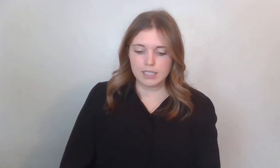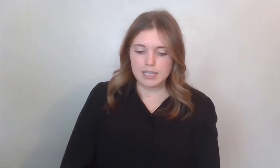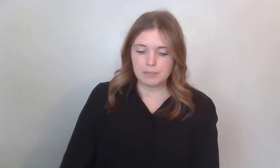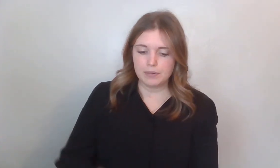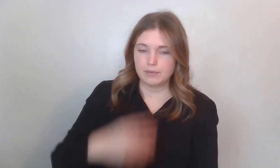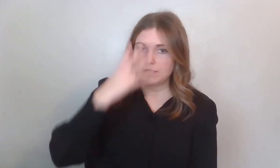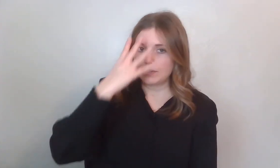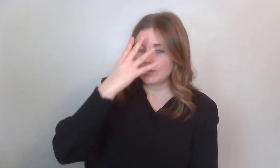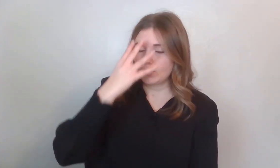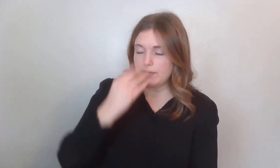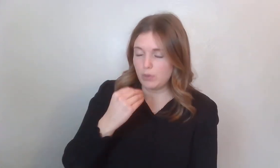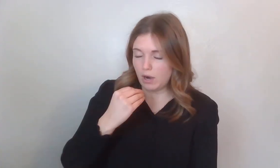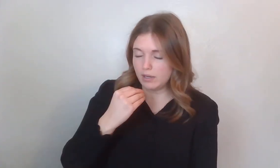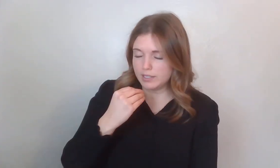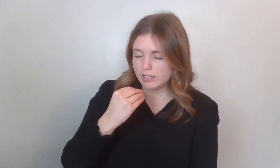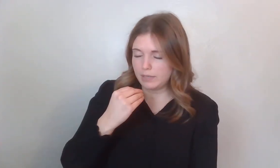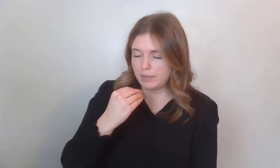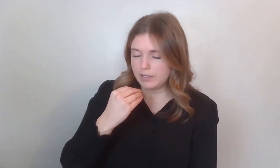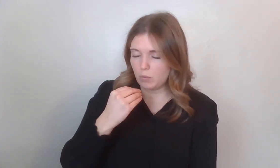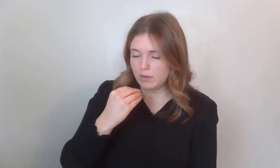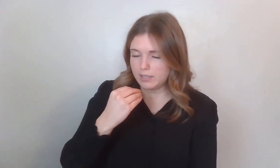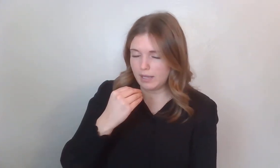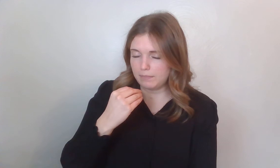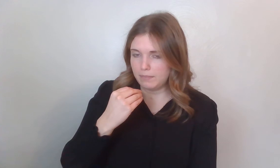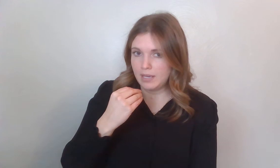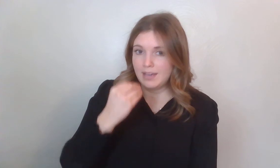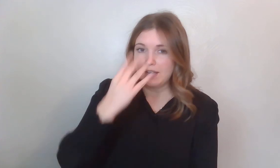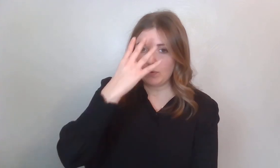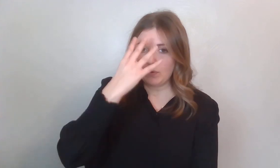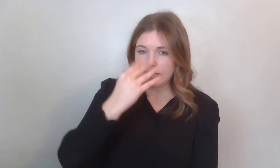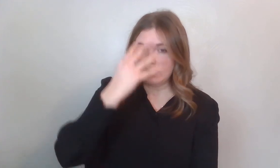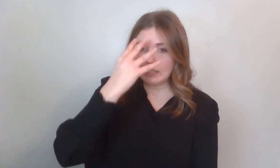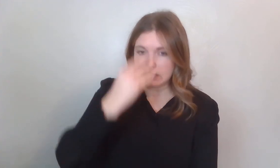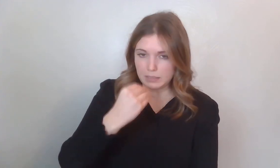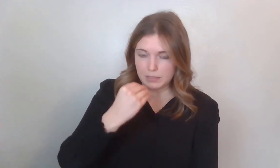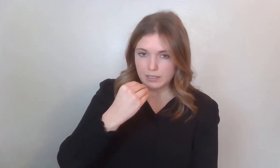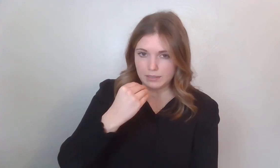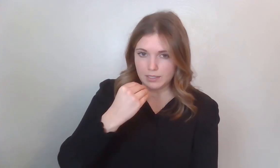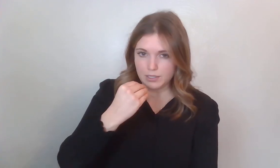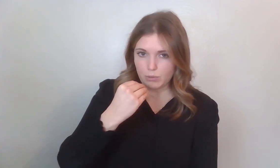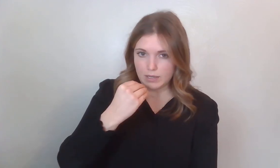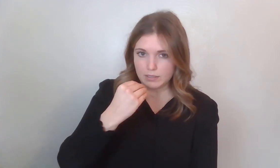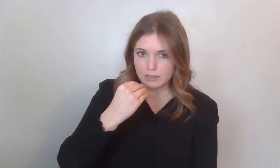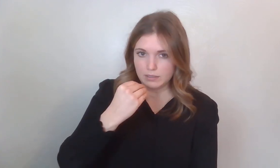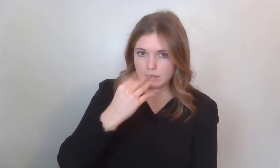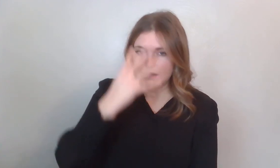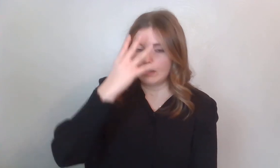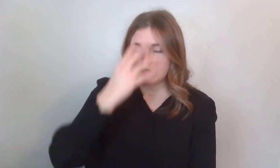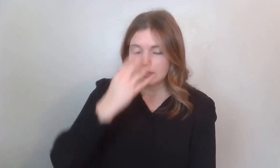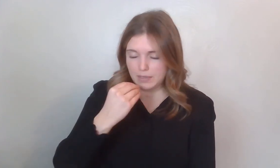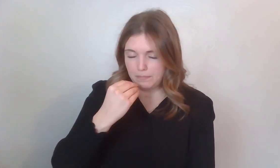SLEEP So if you are asleep, it's a one-time if you're feeling SLEEPY it's twice. SLEEP